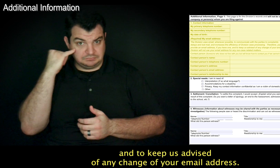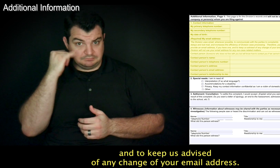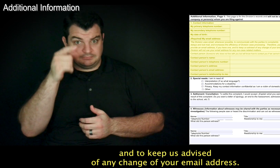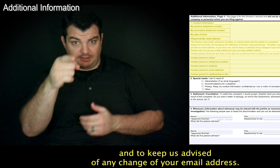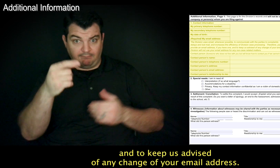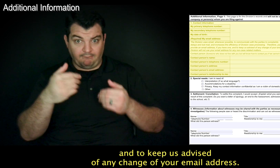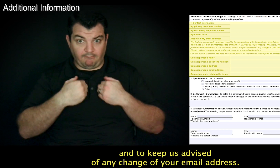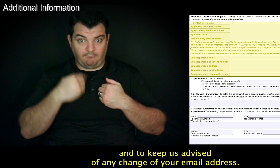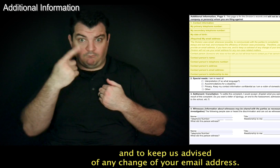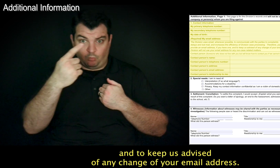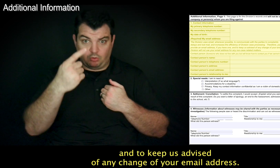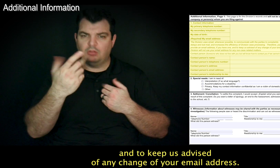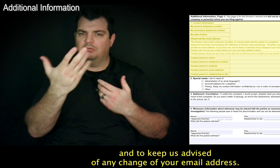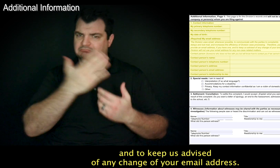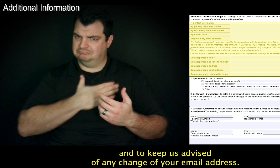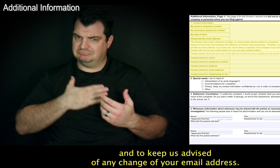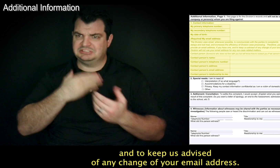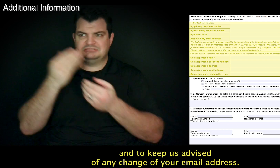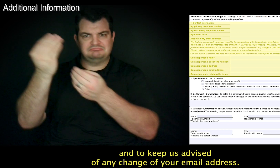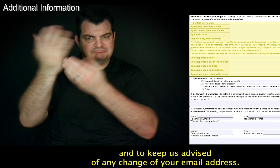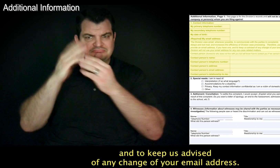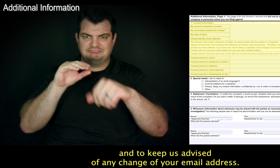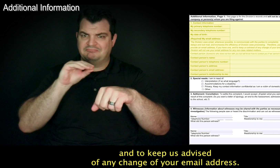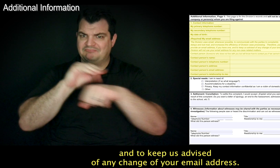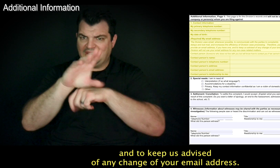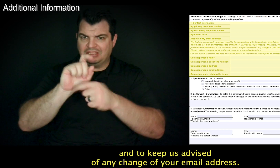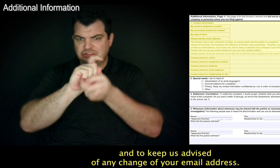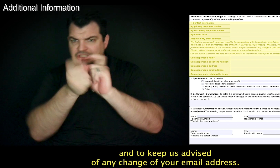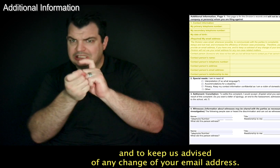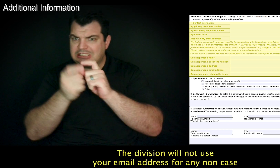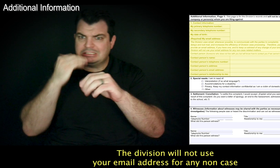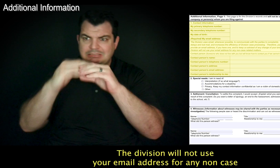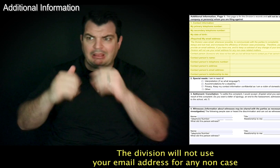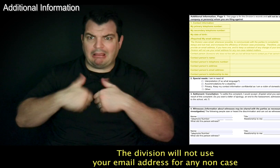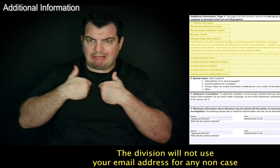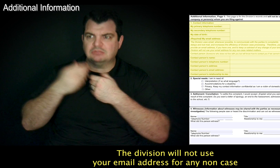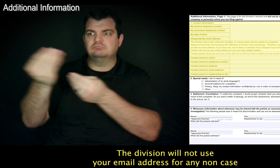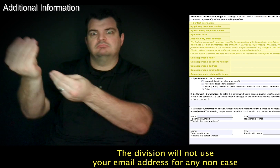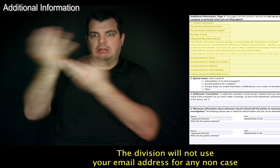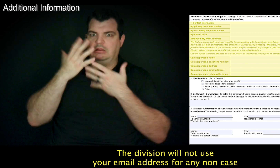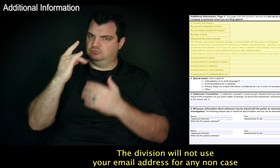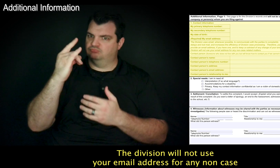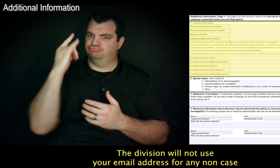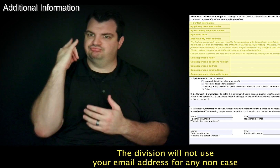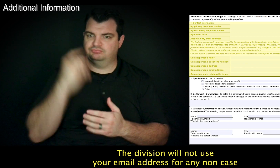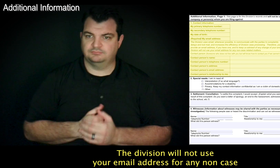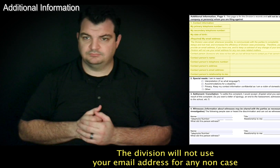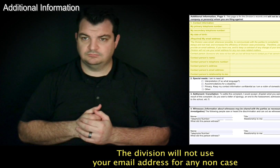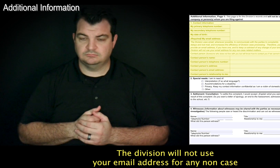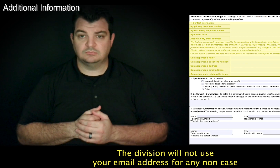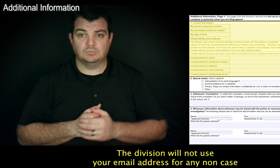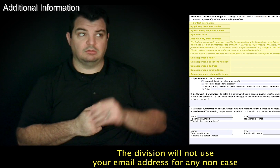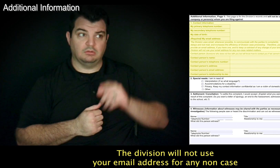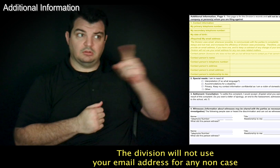and to keep us advised of any change of your email address. The division will not use your email address for any non case